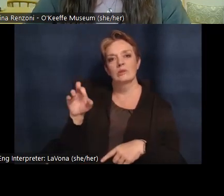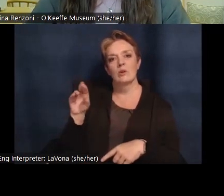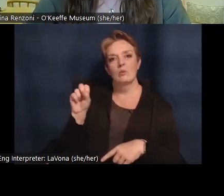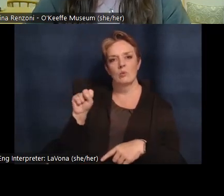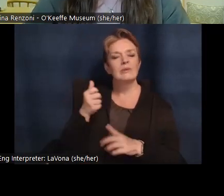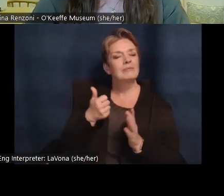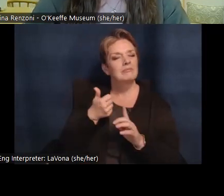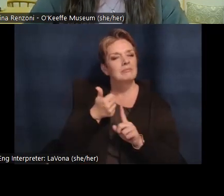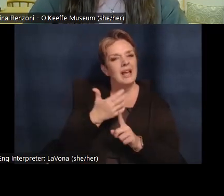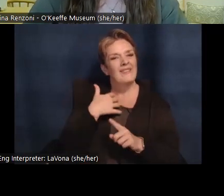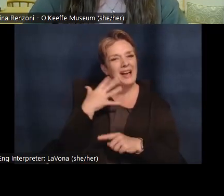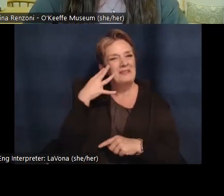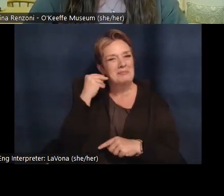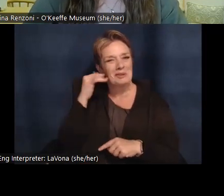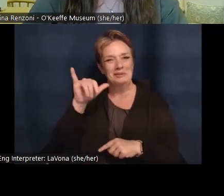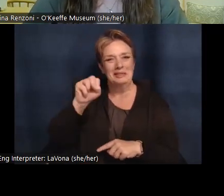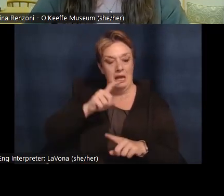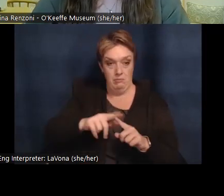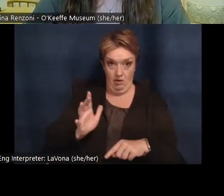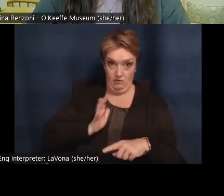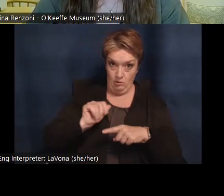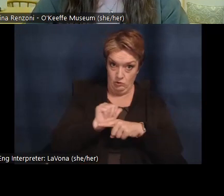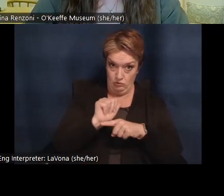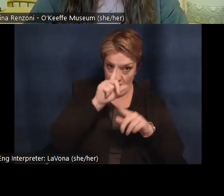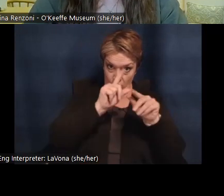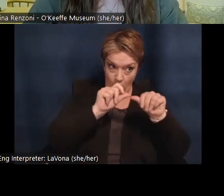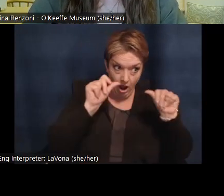but she was not formally trained in architecture or construction.